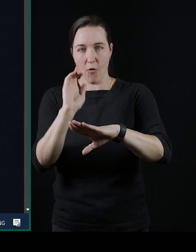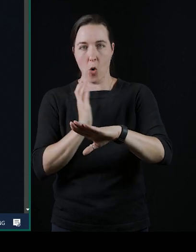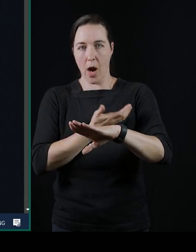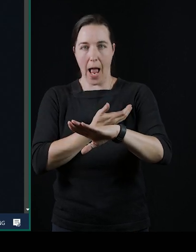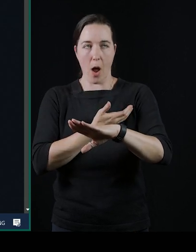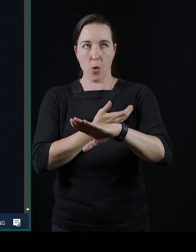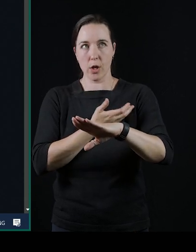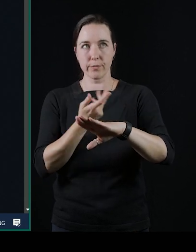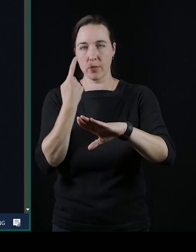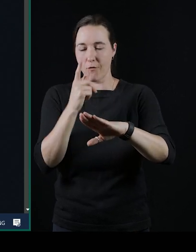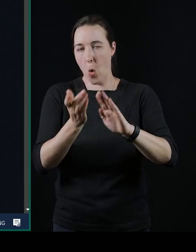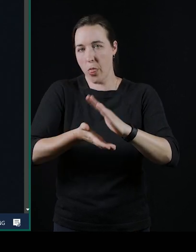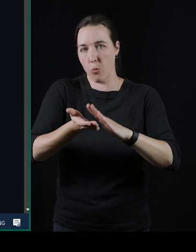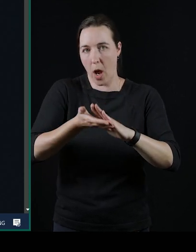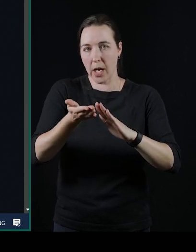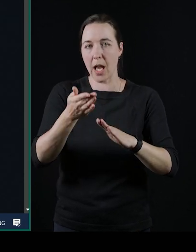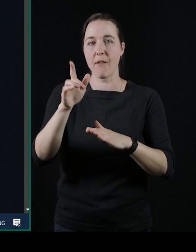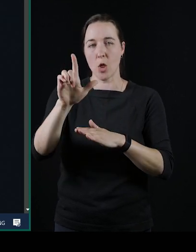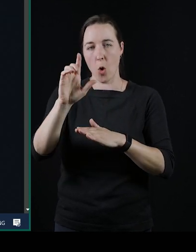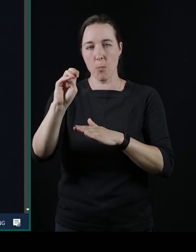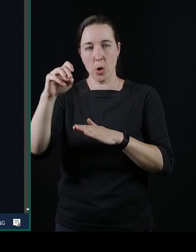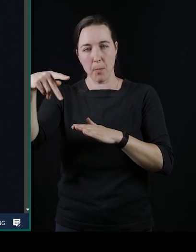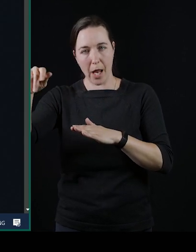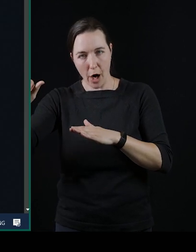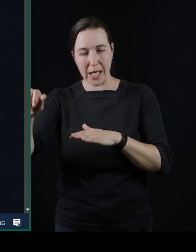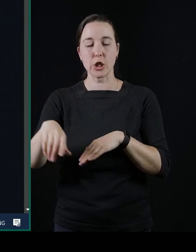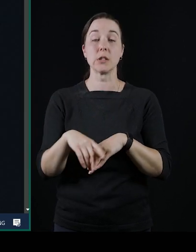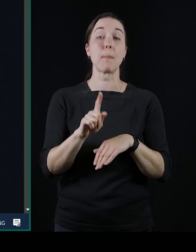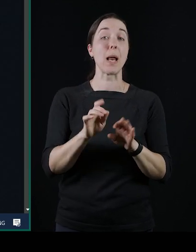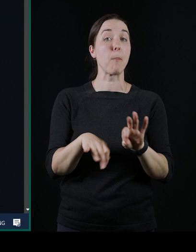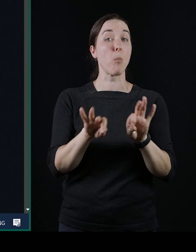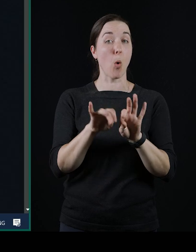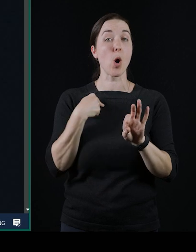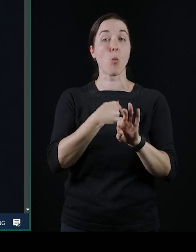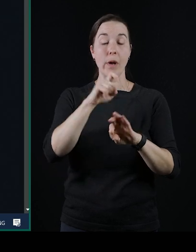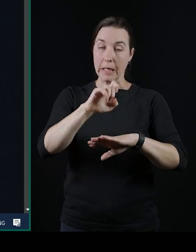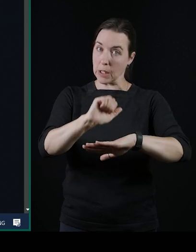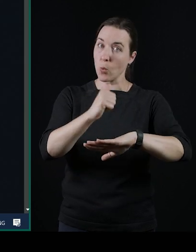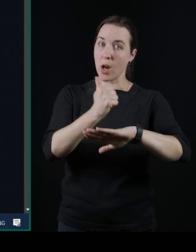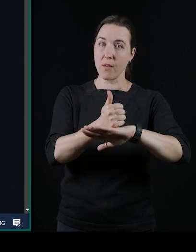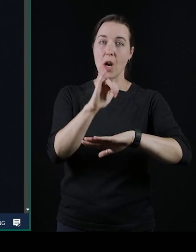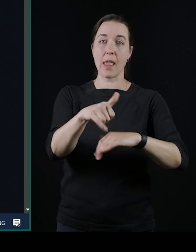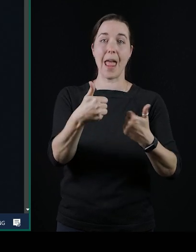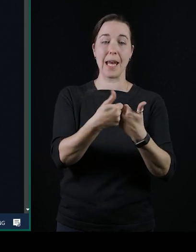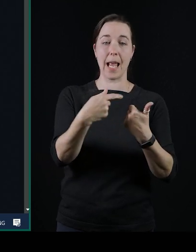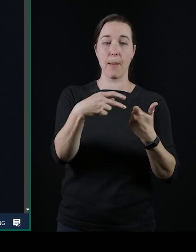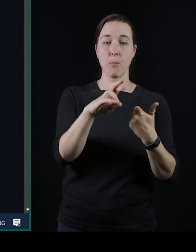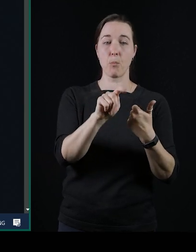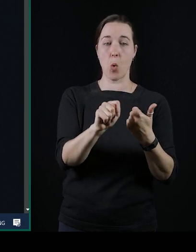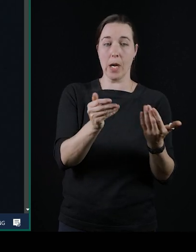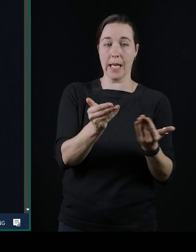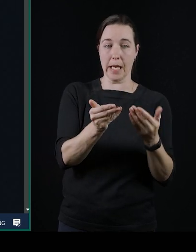for the running of local multiplayer agent. Important, we need to configure the game port here